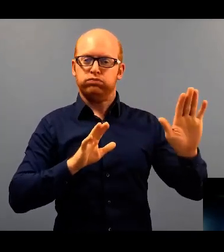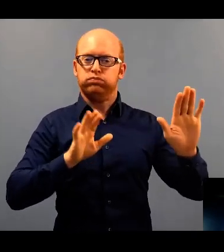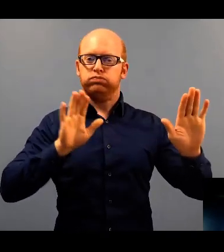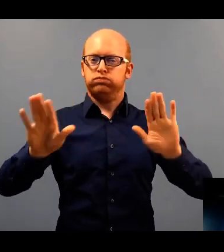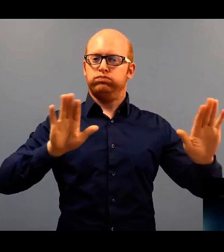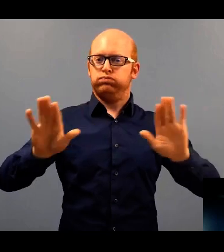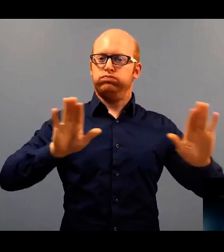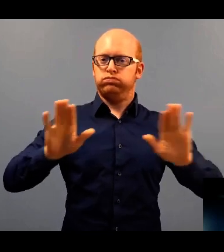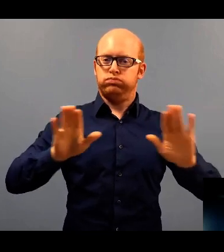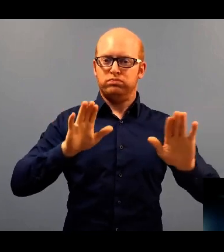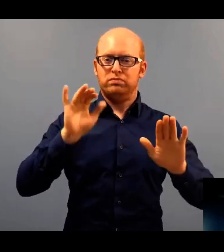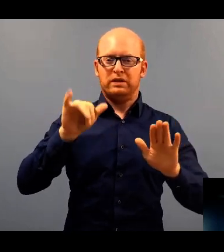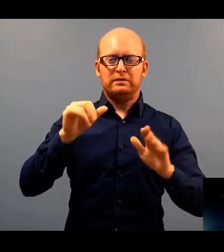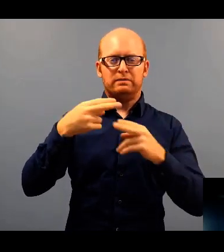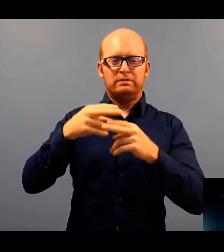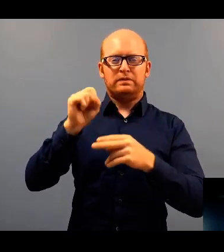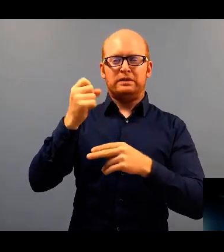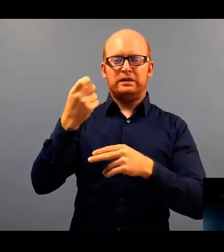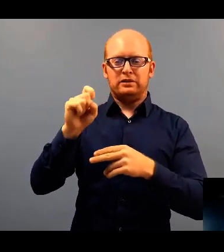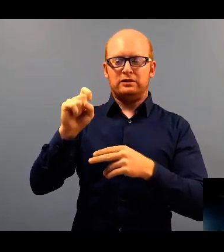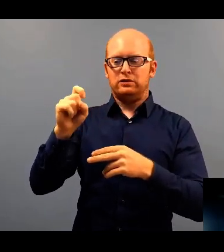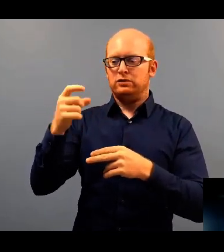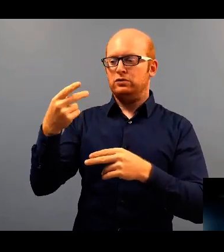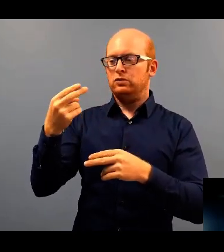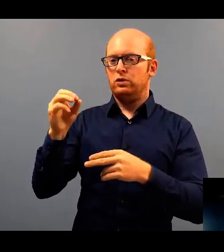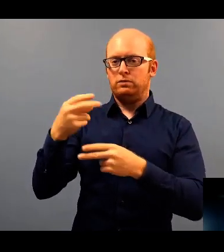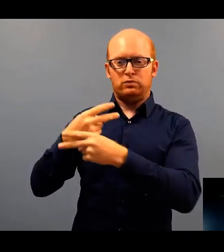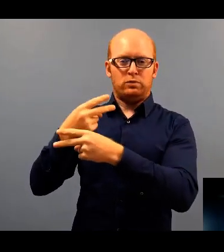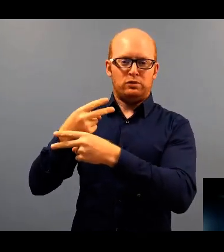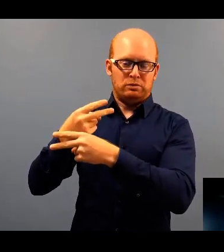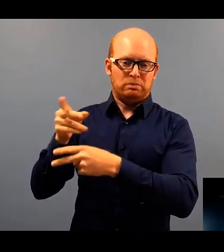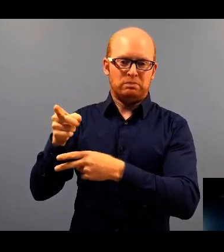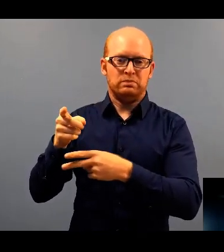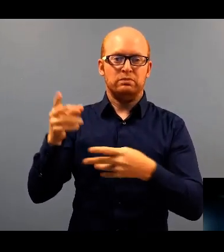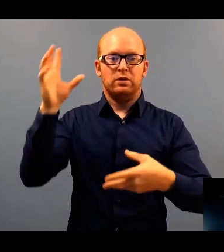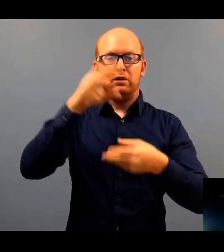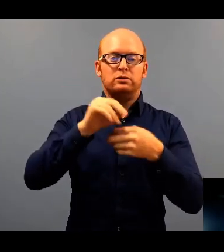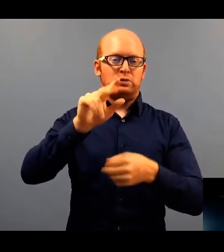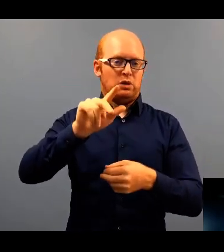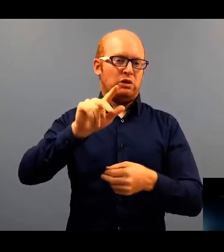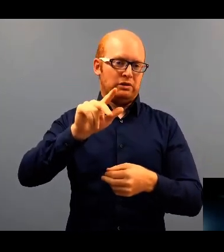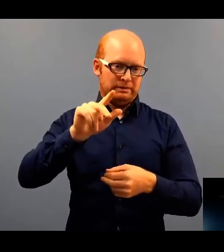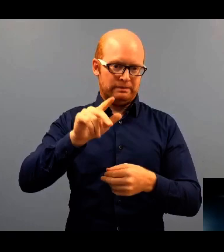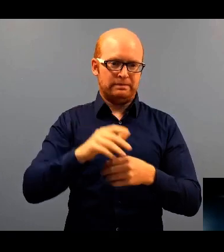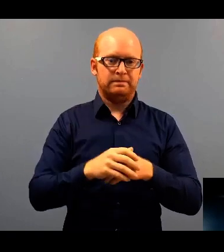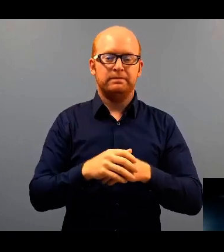she has two X chromosomes. Men have one X and one Y chromosome.